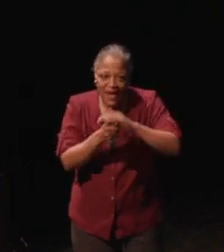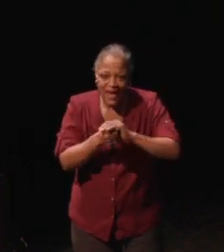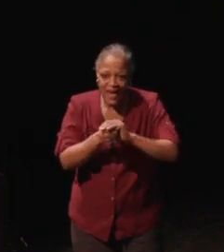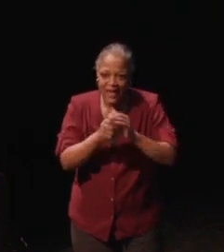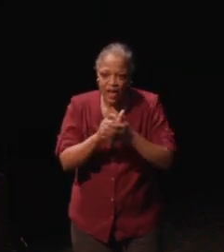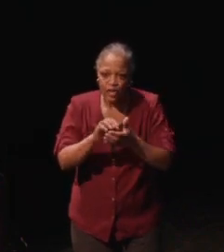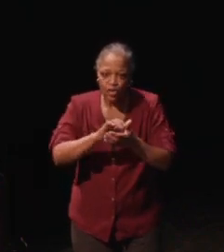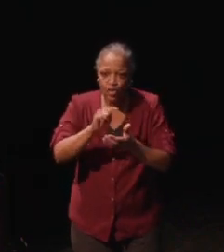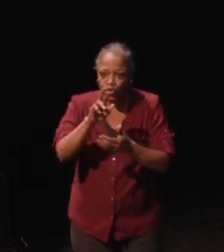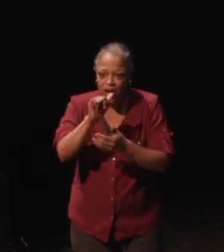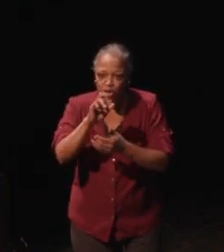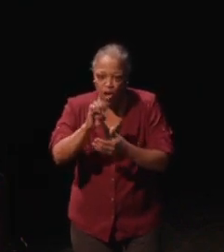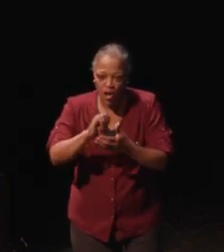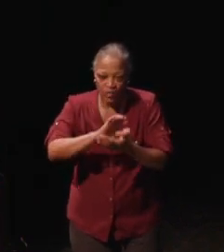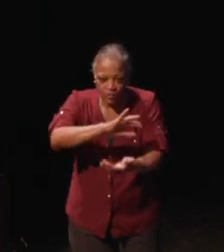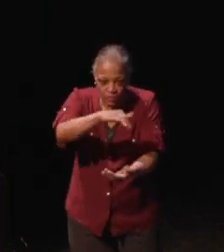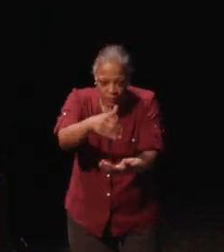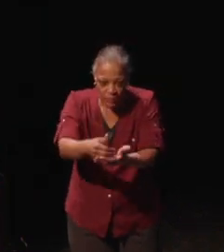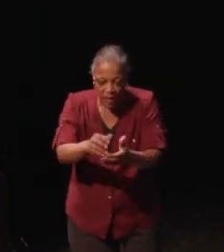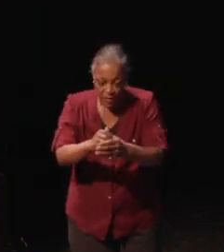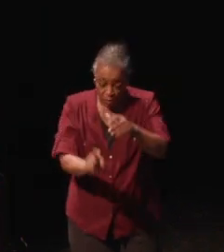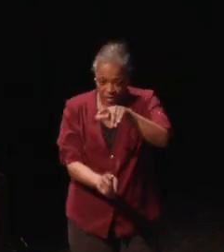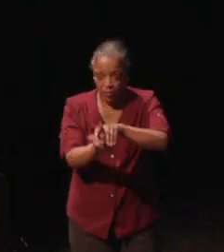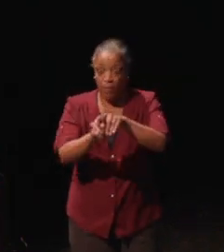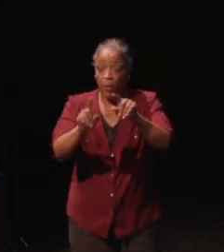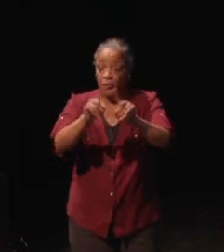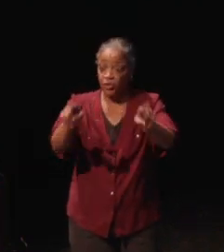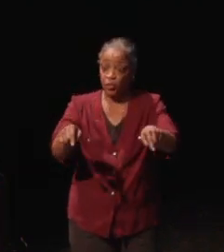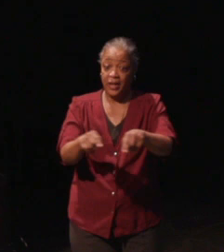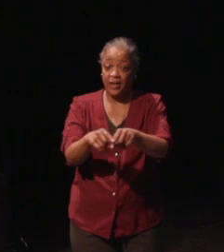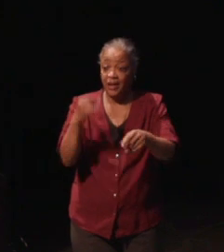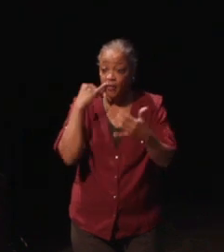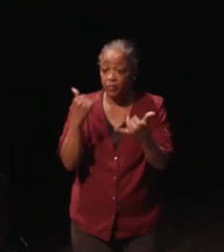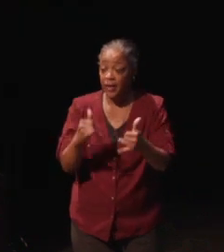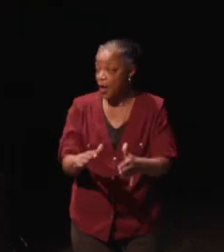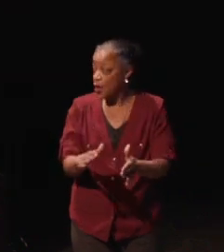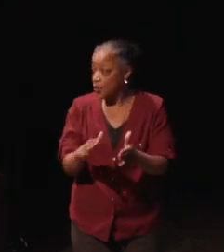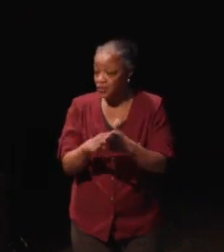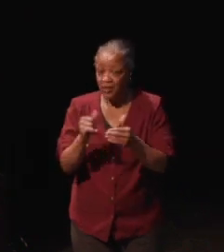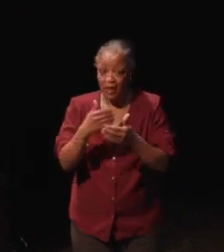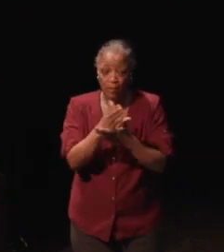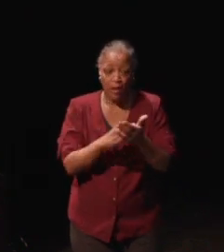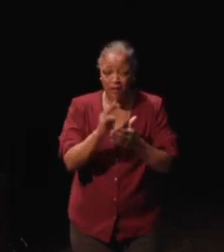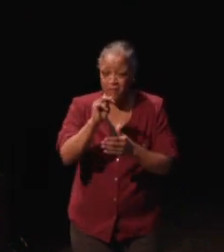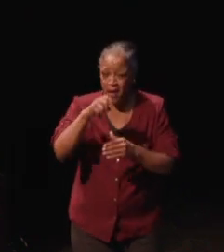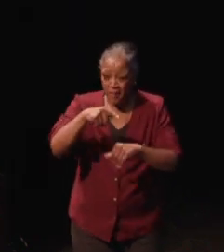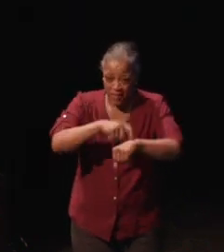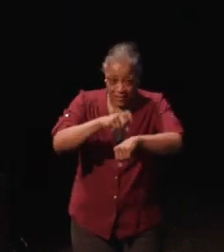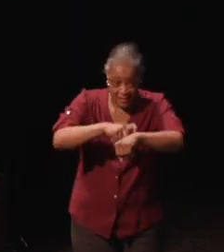And these treasure chests will just pop up on the screen and if the player was on that part of the map at the time could see it,